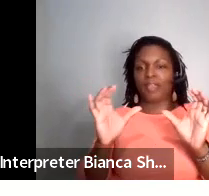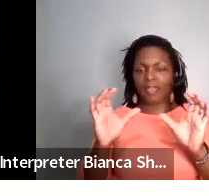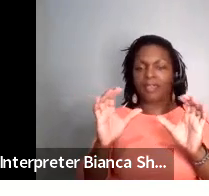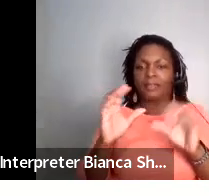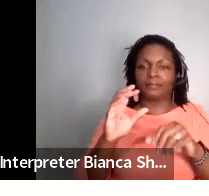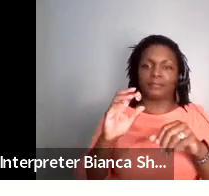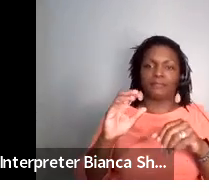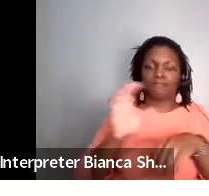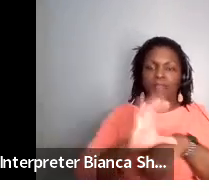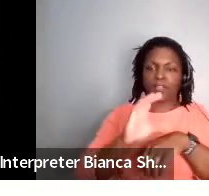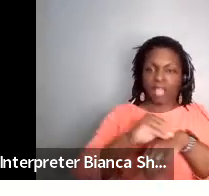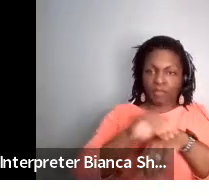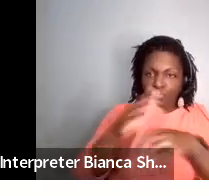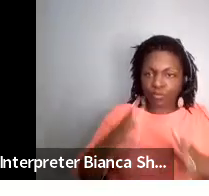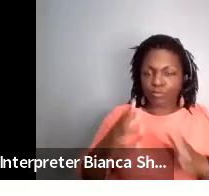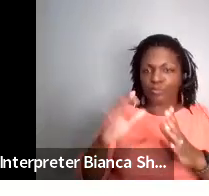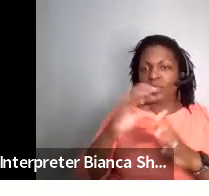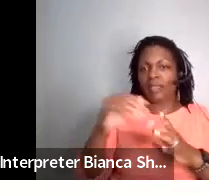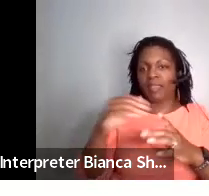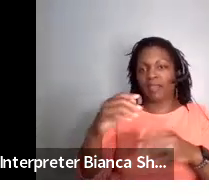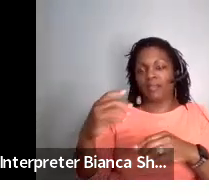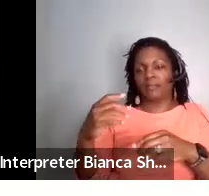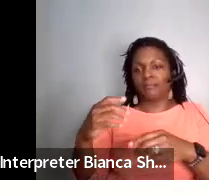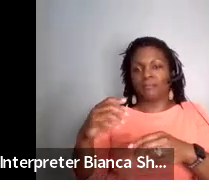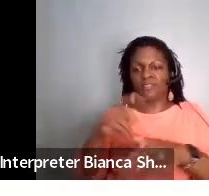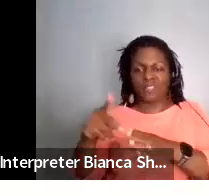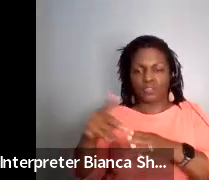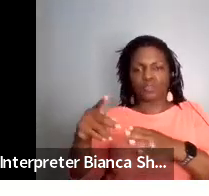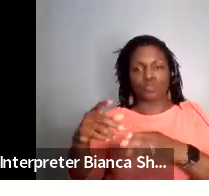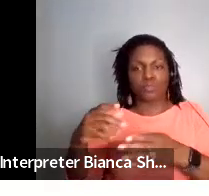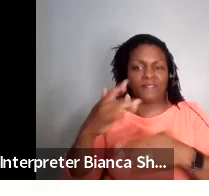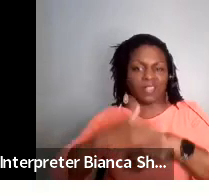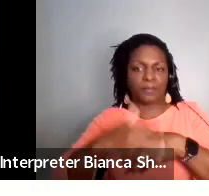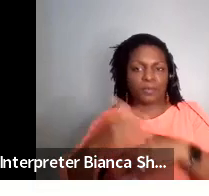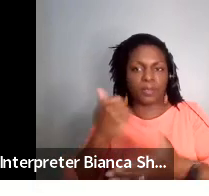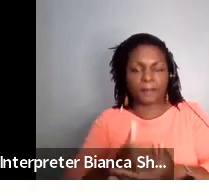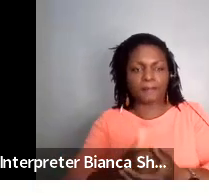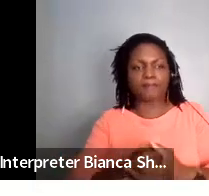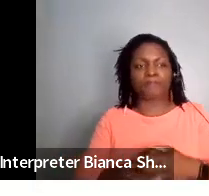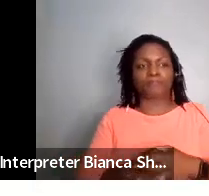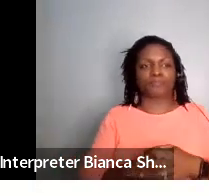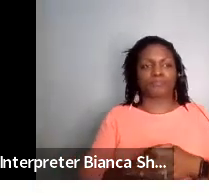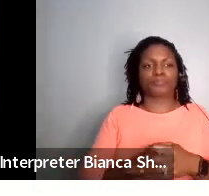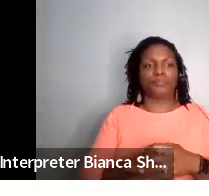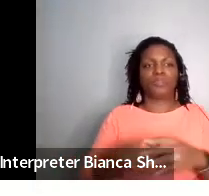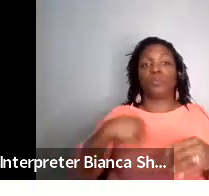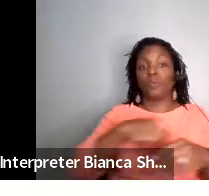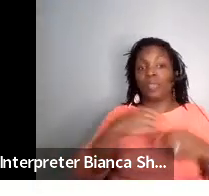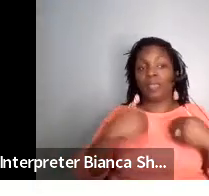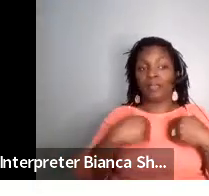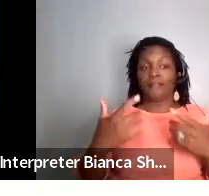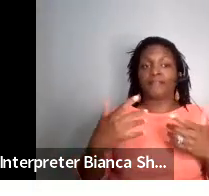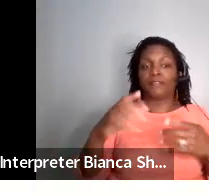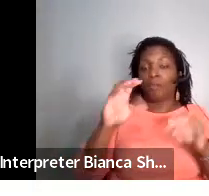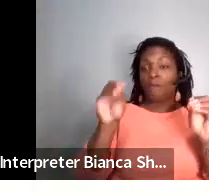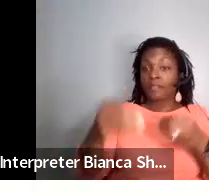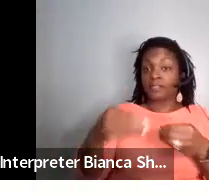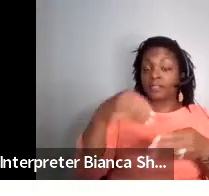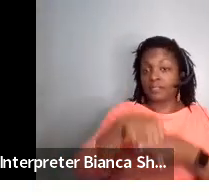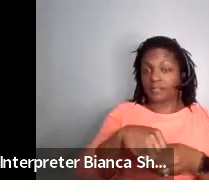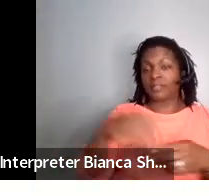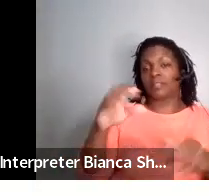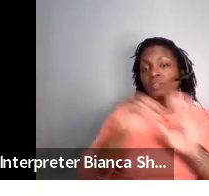said our earlier, Our 2 crisis call centers are Wheeling, which has offices in New Orleans and and Orleans and Tammany parishes.